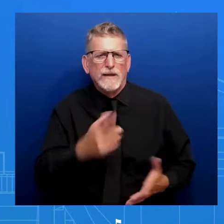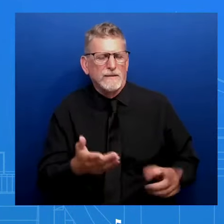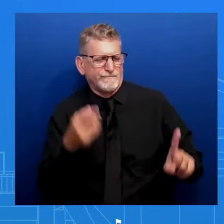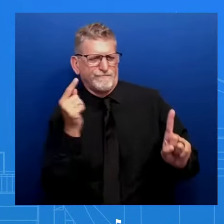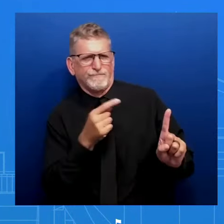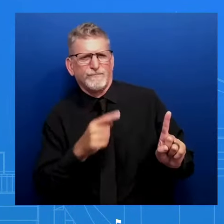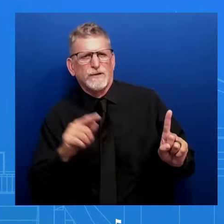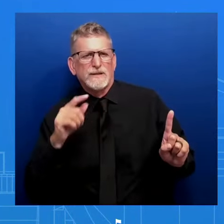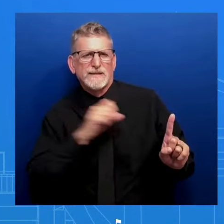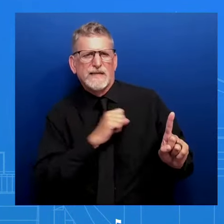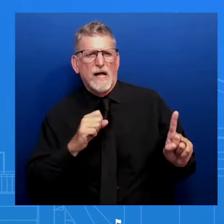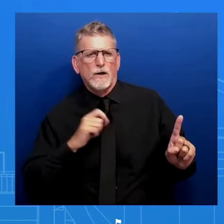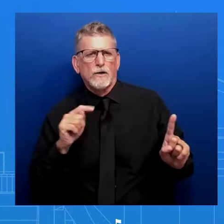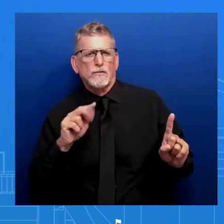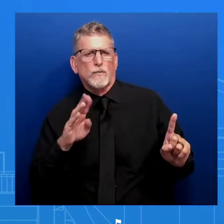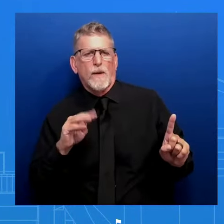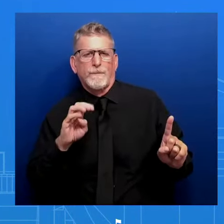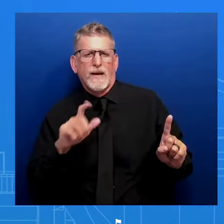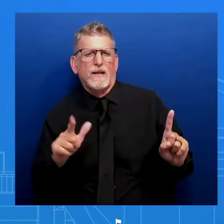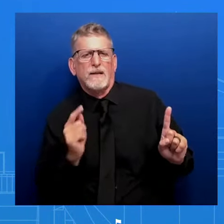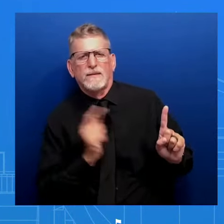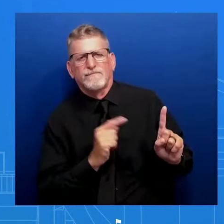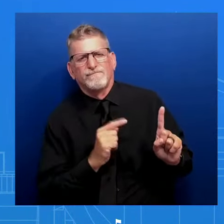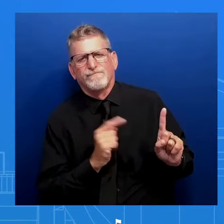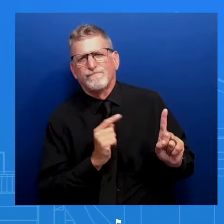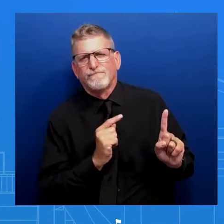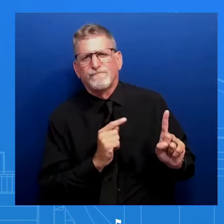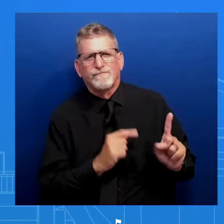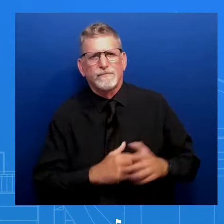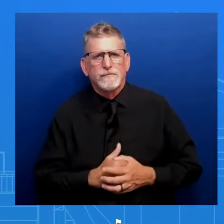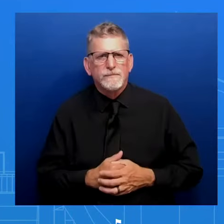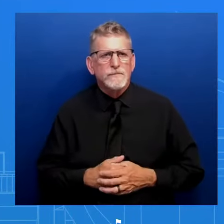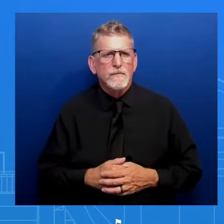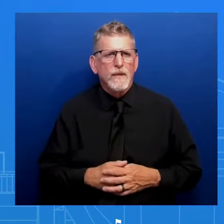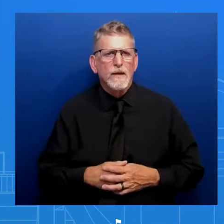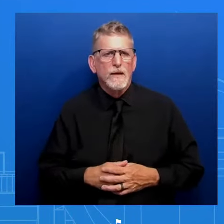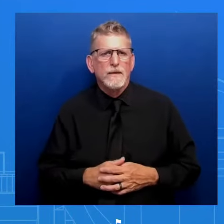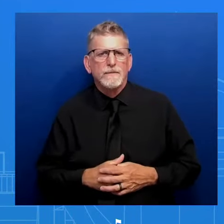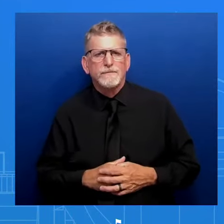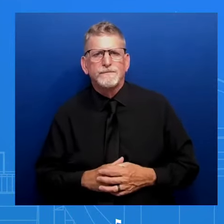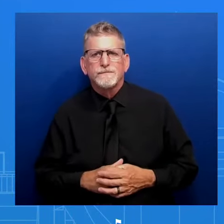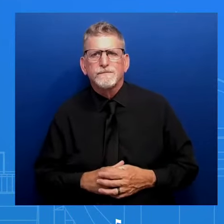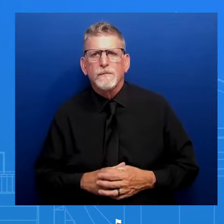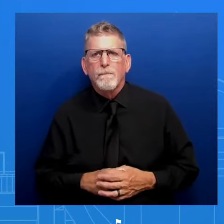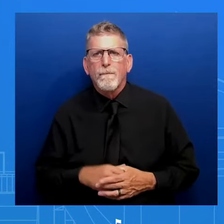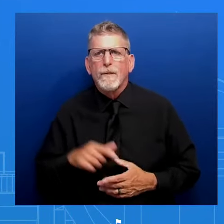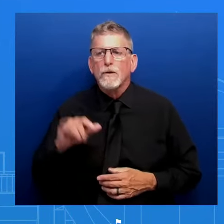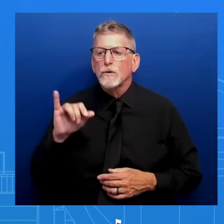especially as the Chairman of the Joint Chiefs of Staff is set to retire, you need to fill that position -- where it's maybe worth,